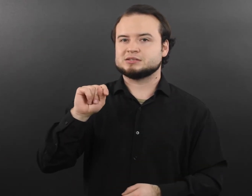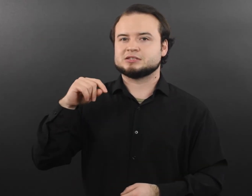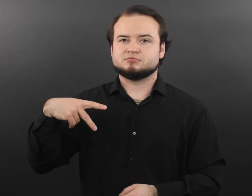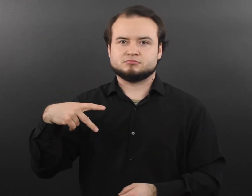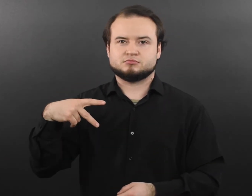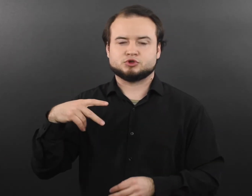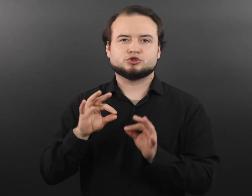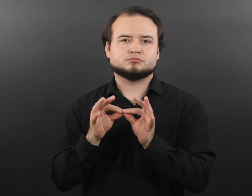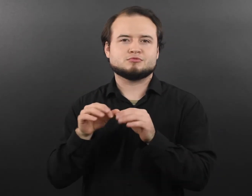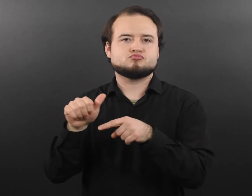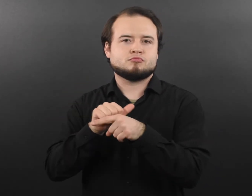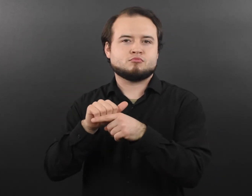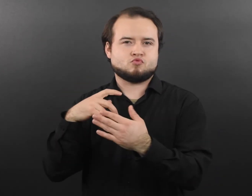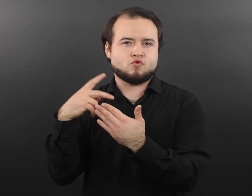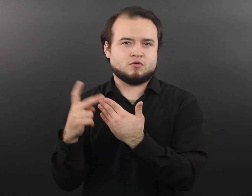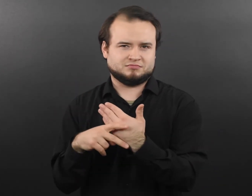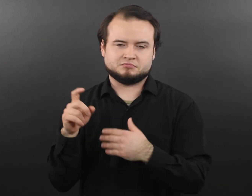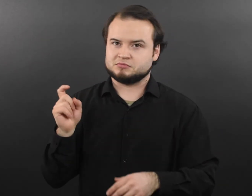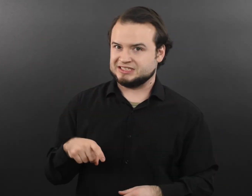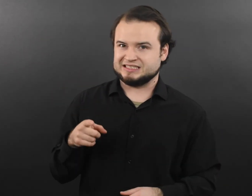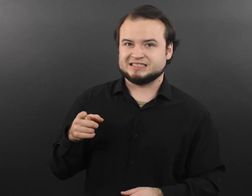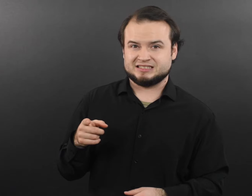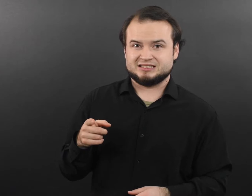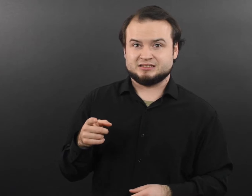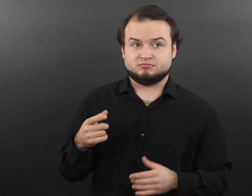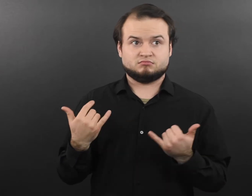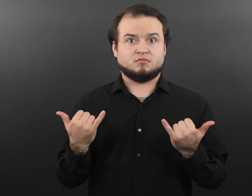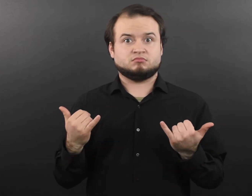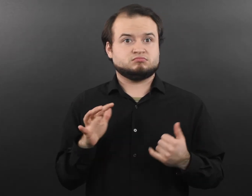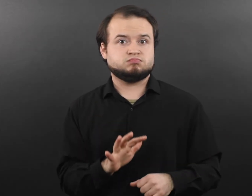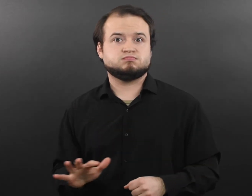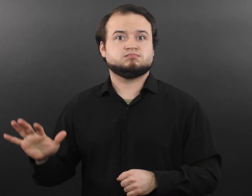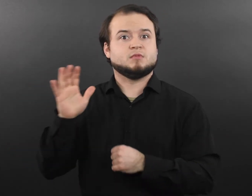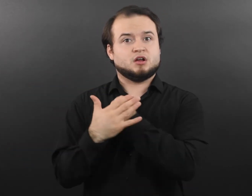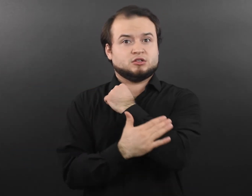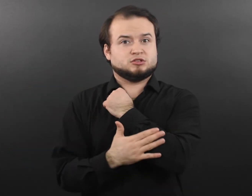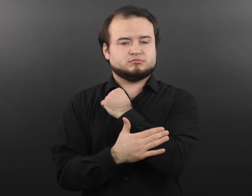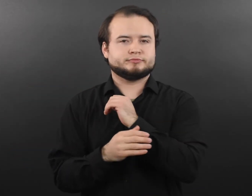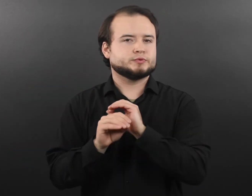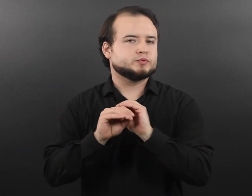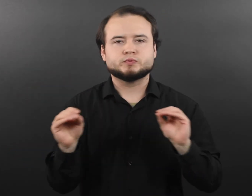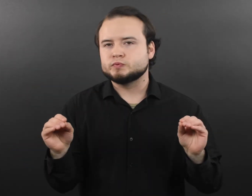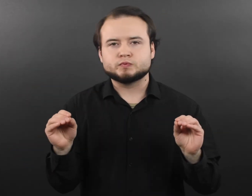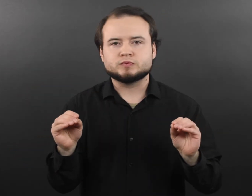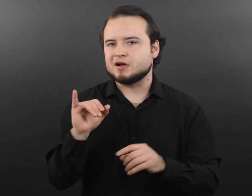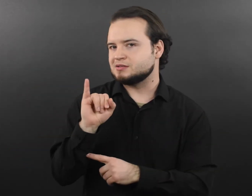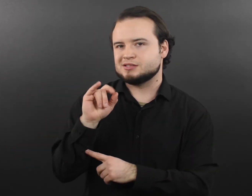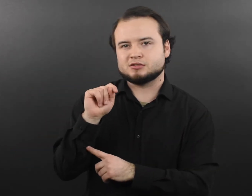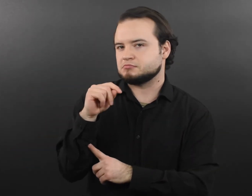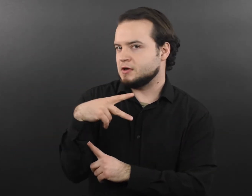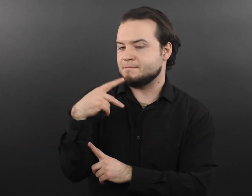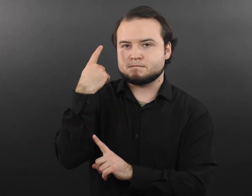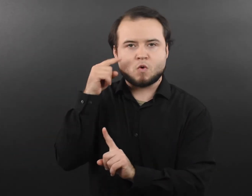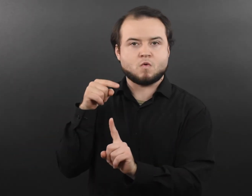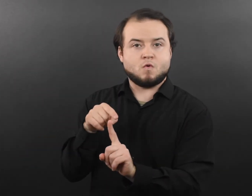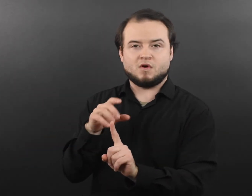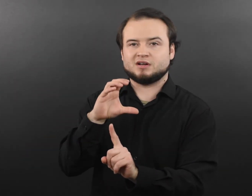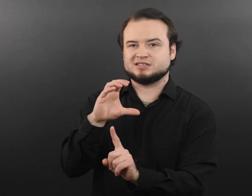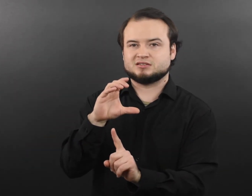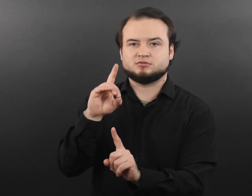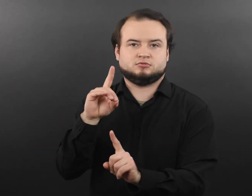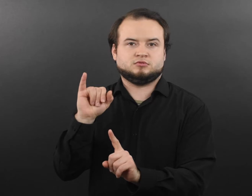Interpreter Training Program (ITP). Nationwide, there is no ITP for Certified Deaf Interpreters